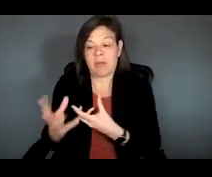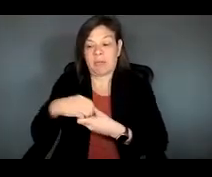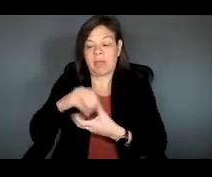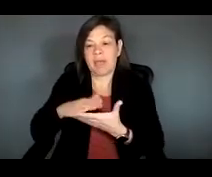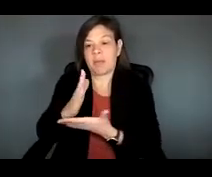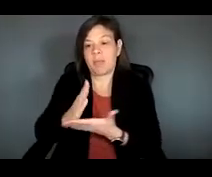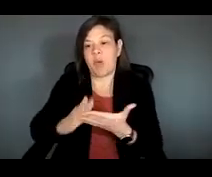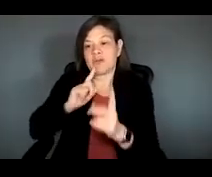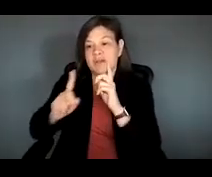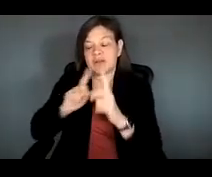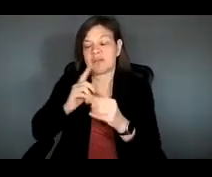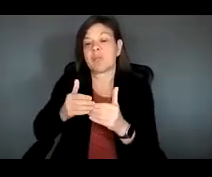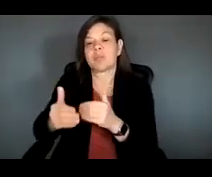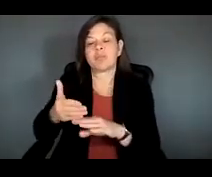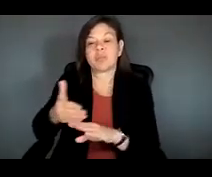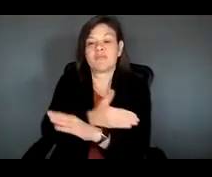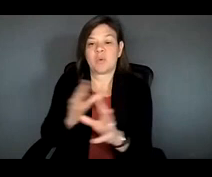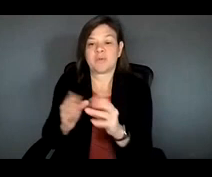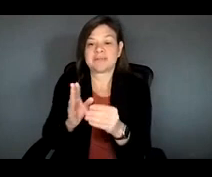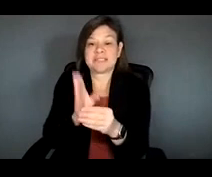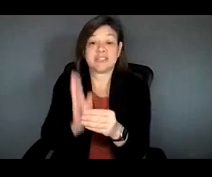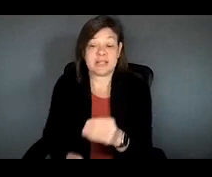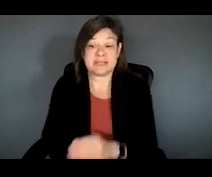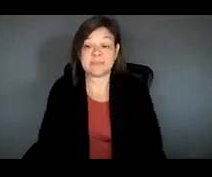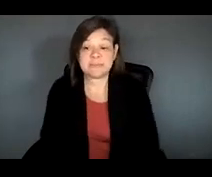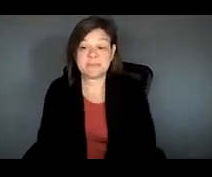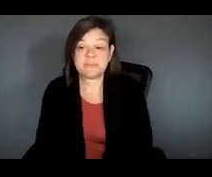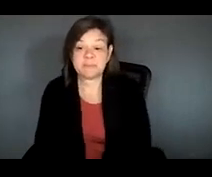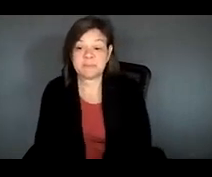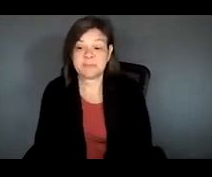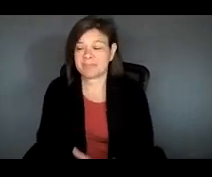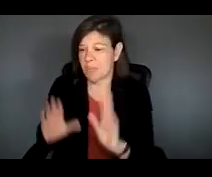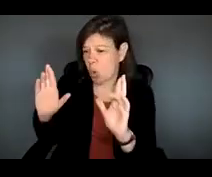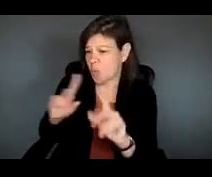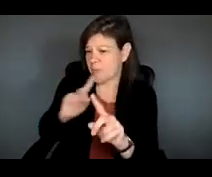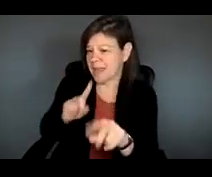before the session ends. I hope that answers your question?